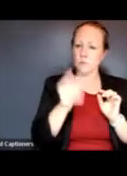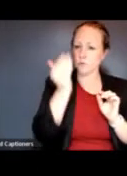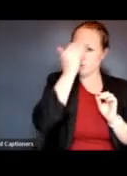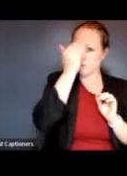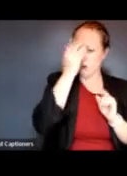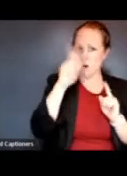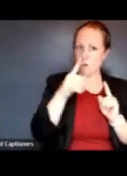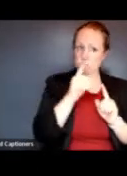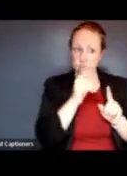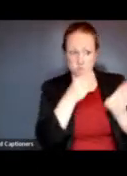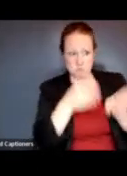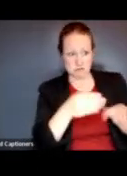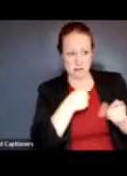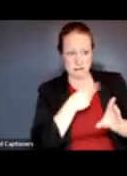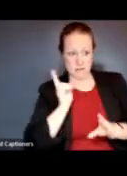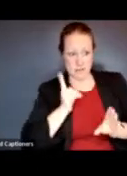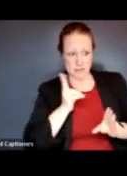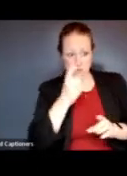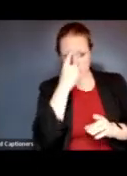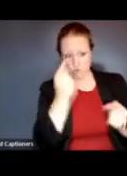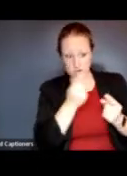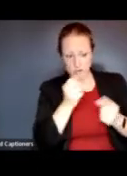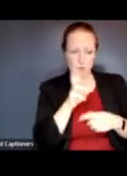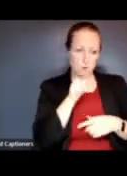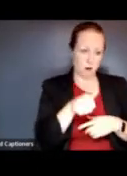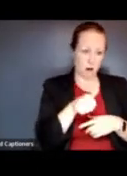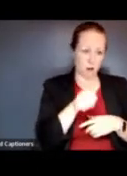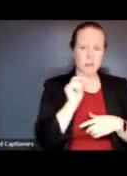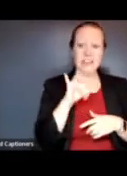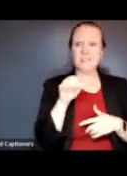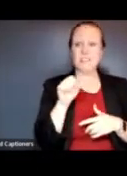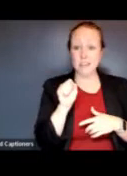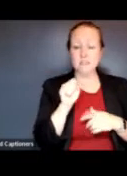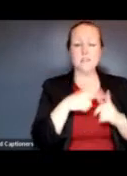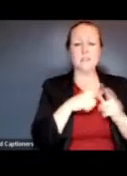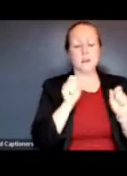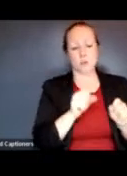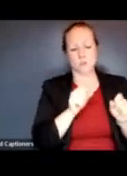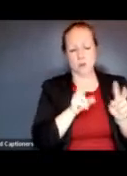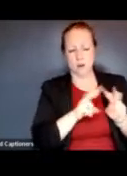injury so that you know to look for and accommodate some of these problems. These are not